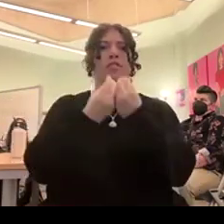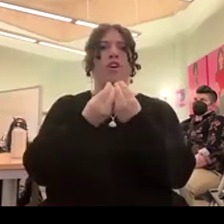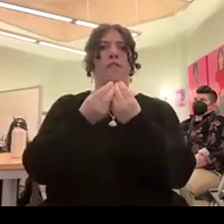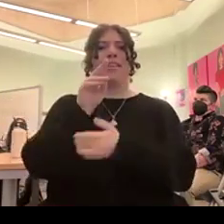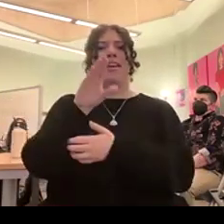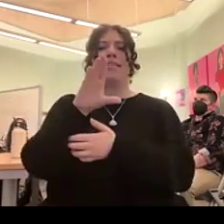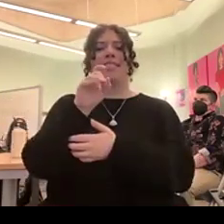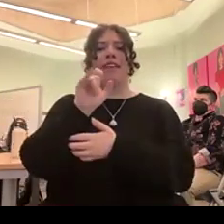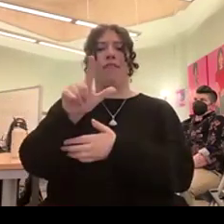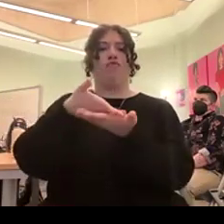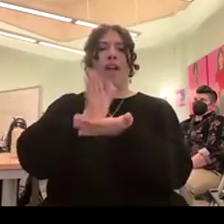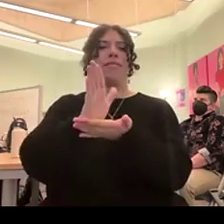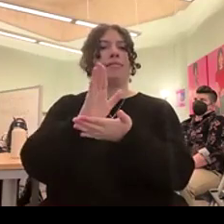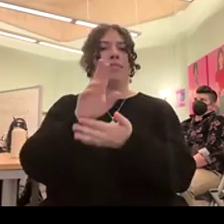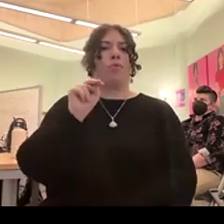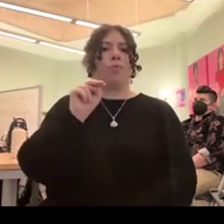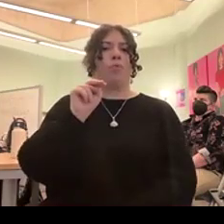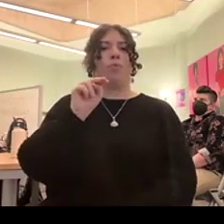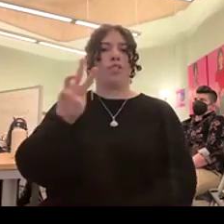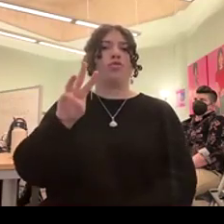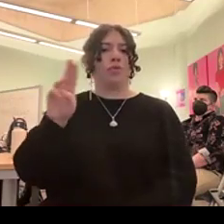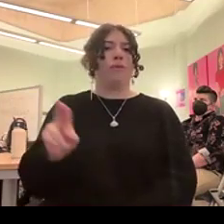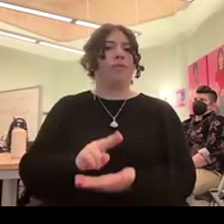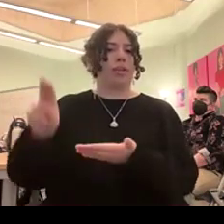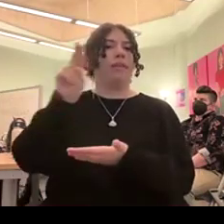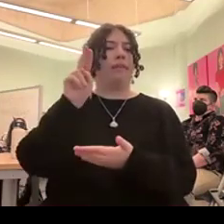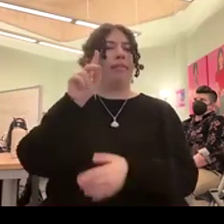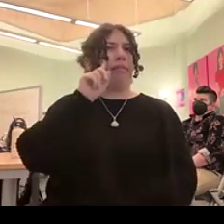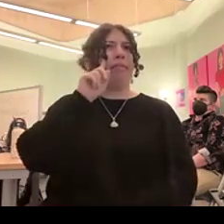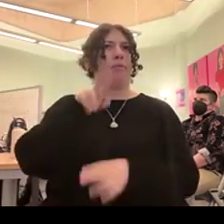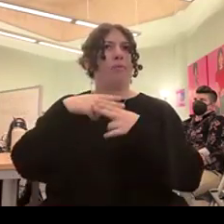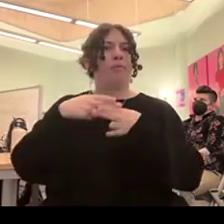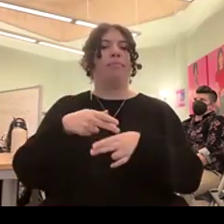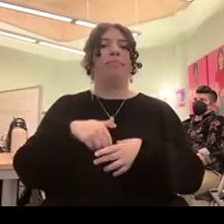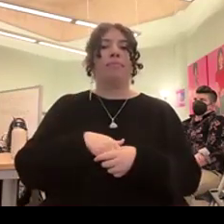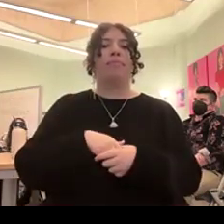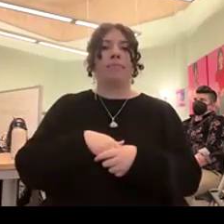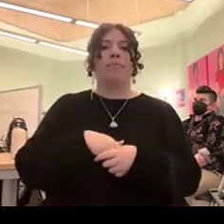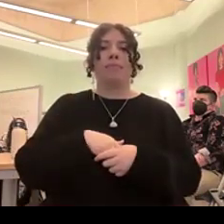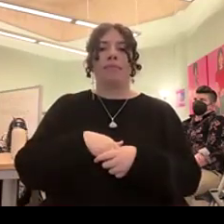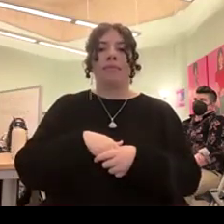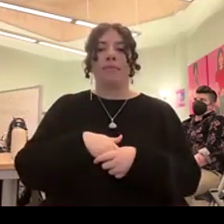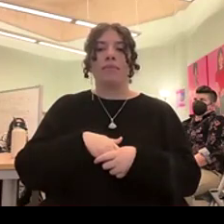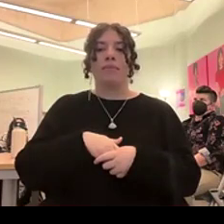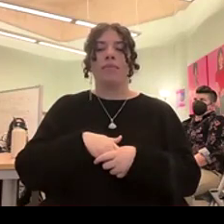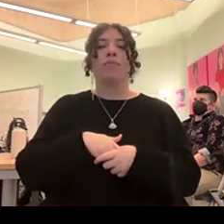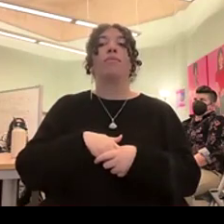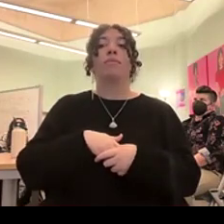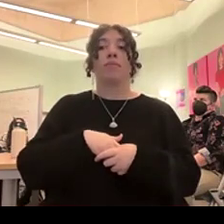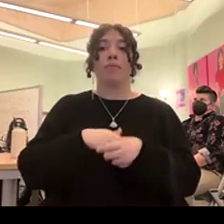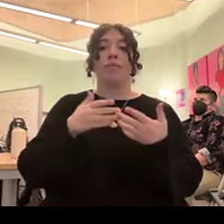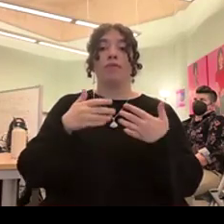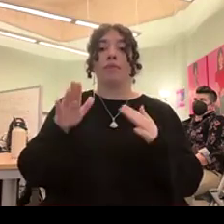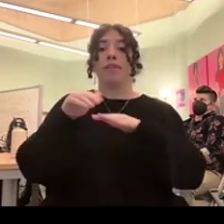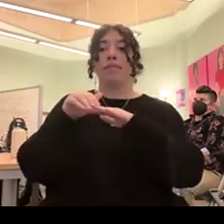I forgot what it's called. I think it's the Office of Civil Rights at Northwestern. And I